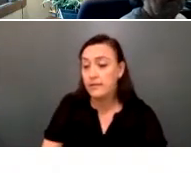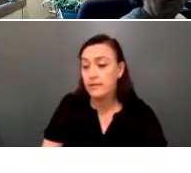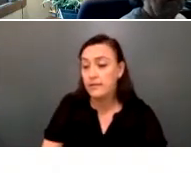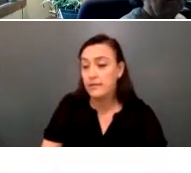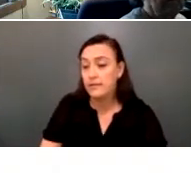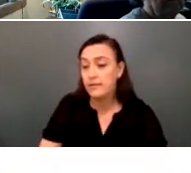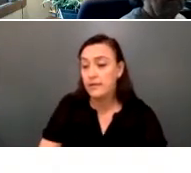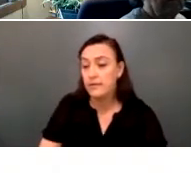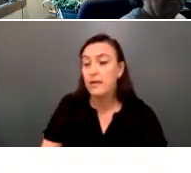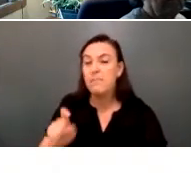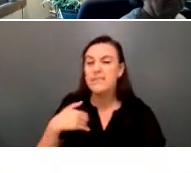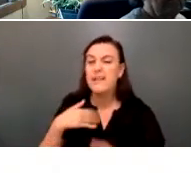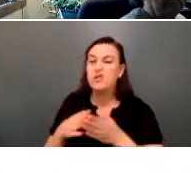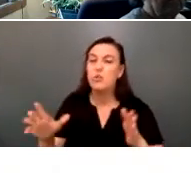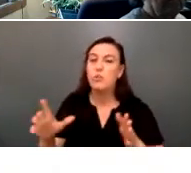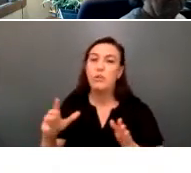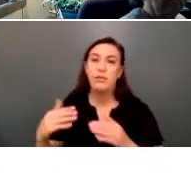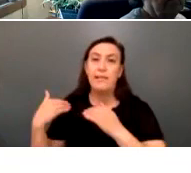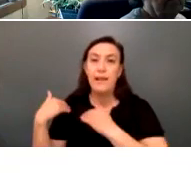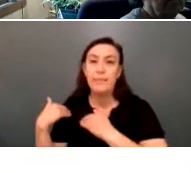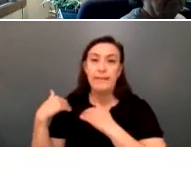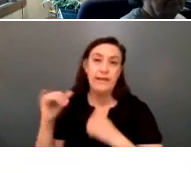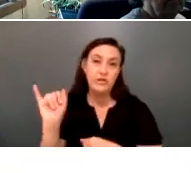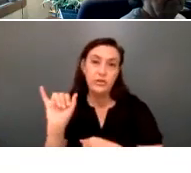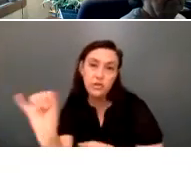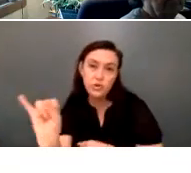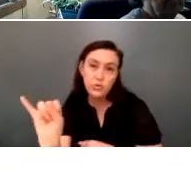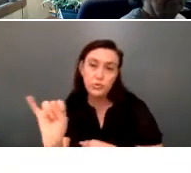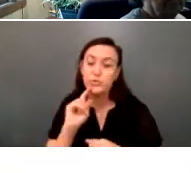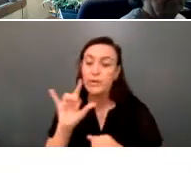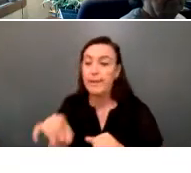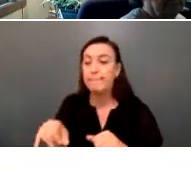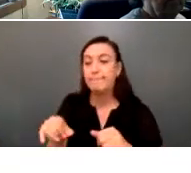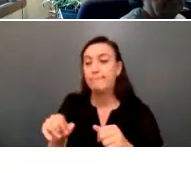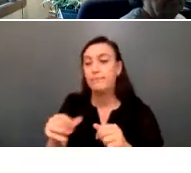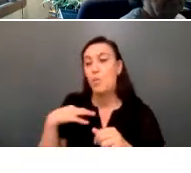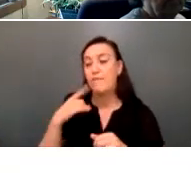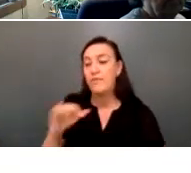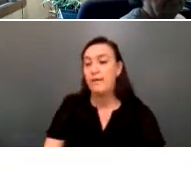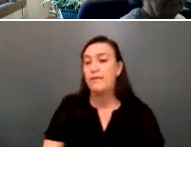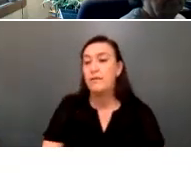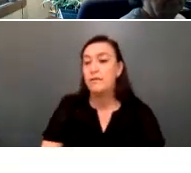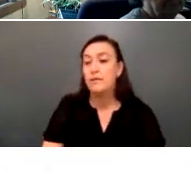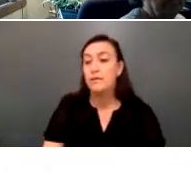insurance certificate as part of it. Role provider. So that is the enrollment process.